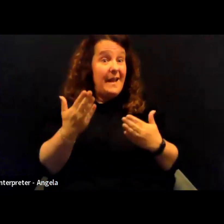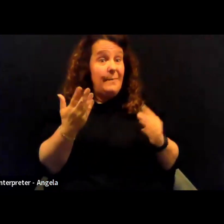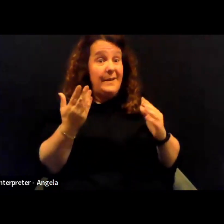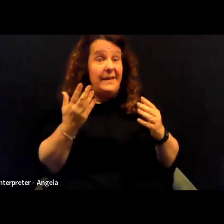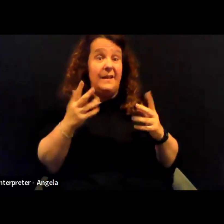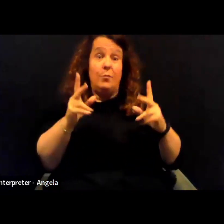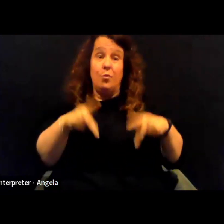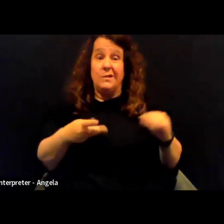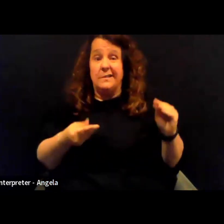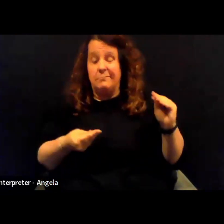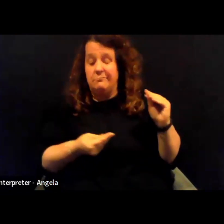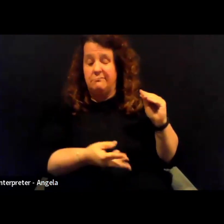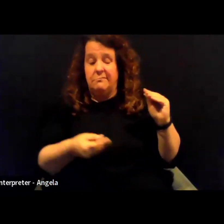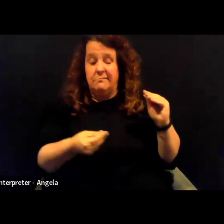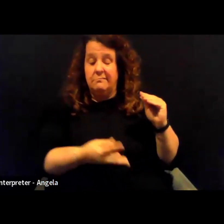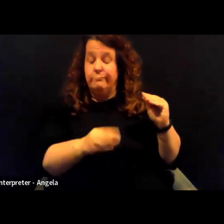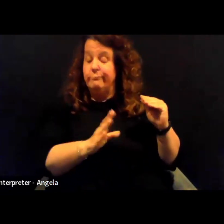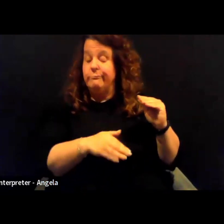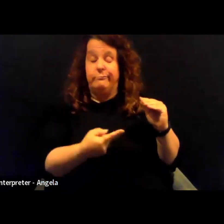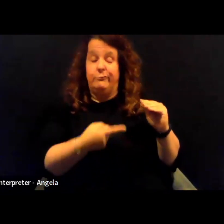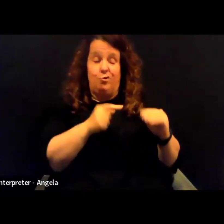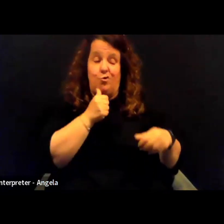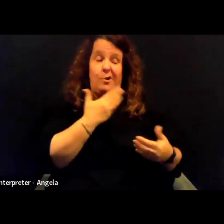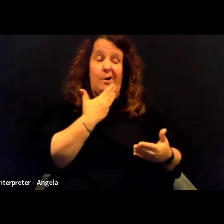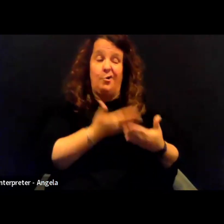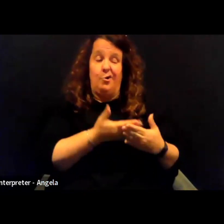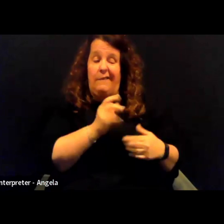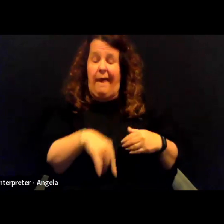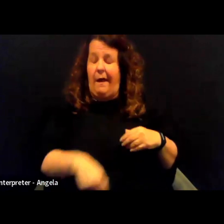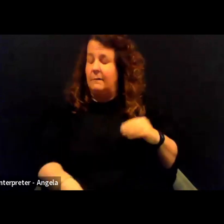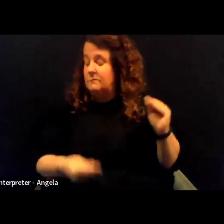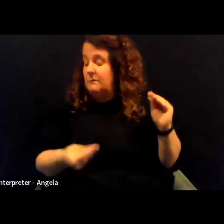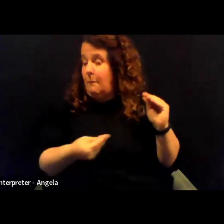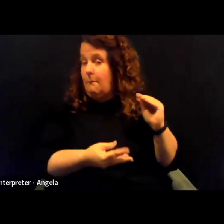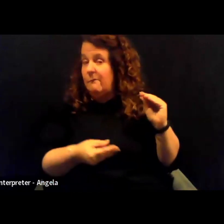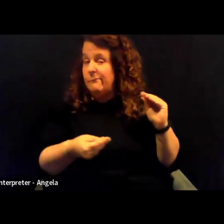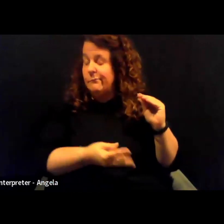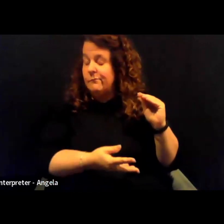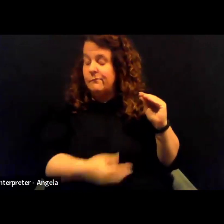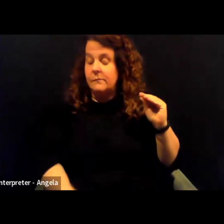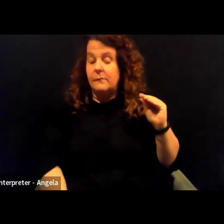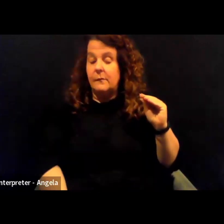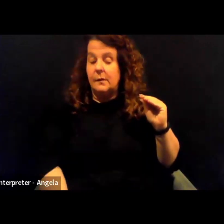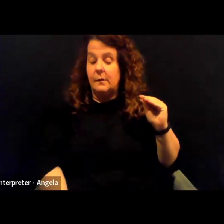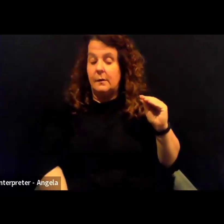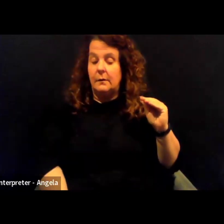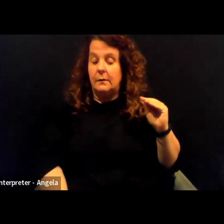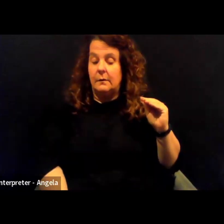feel that they are just not good at something. Maybe they've been expected to jump in and use